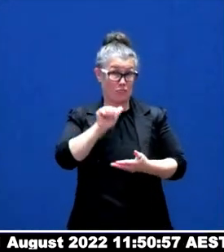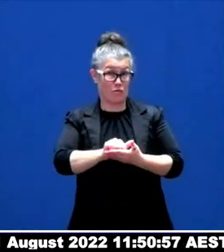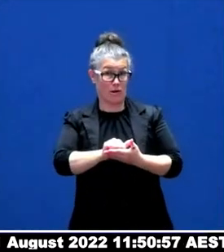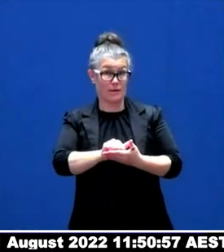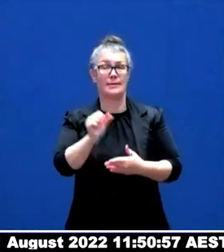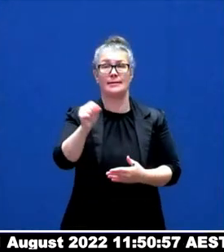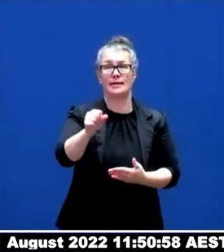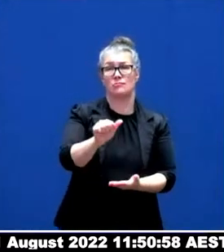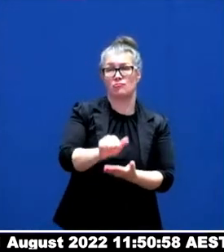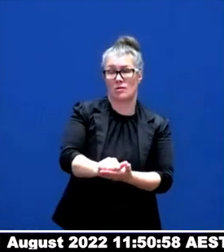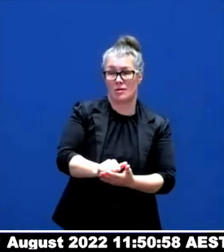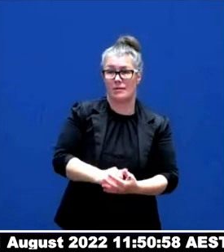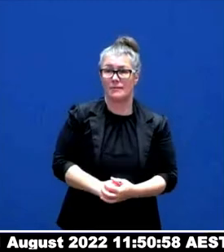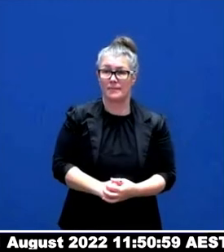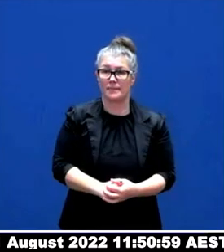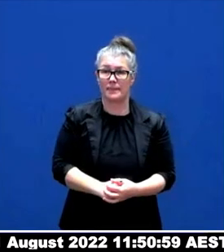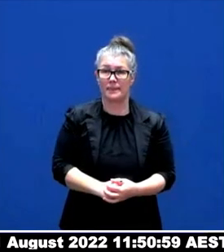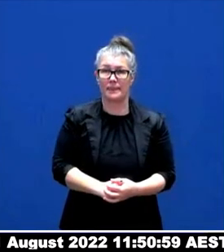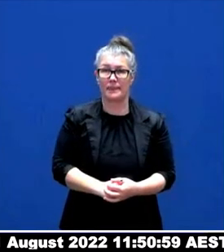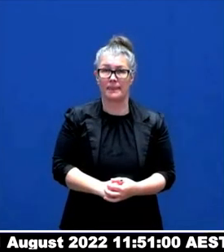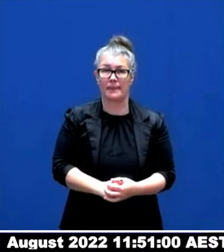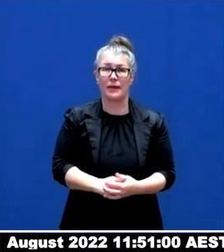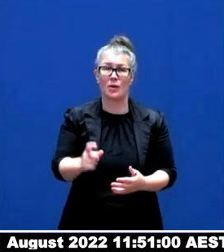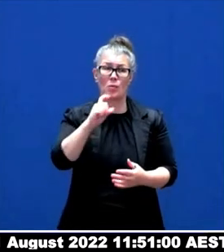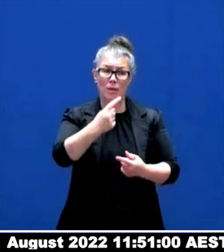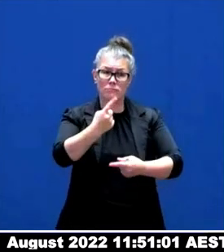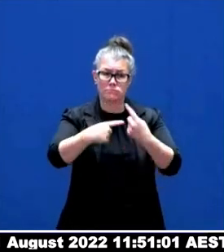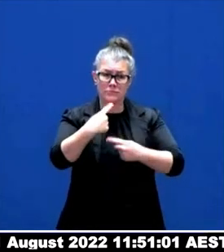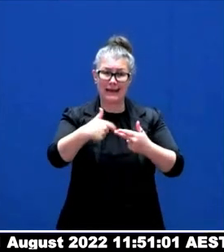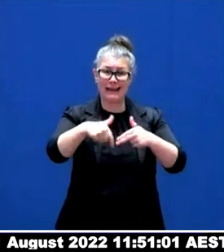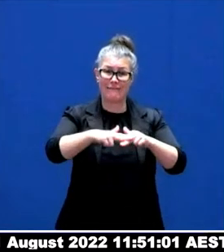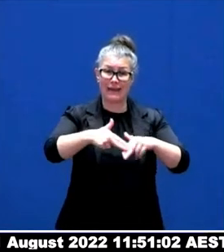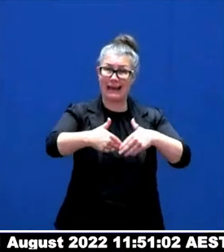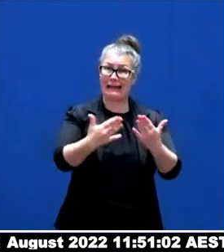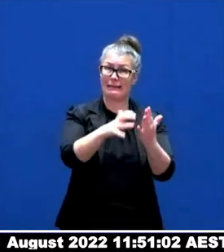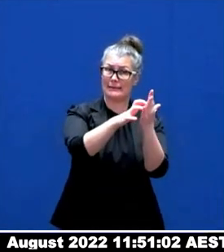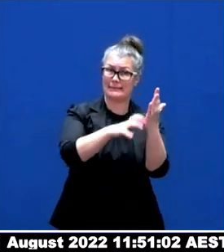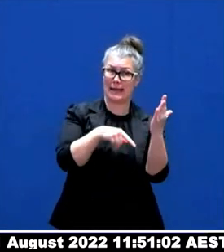And you will tell me if there are areas in your Statement where you don't feel